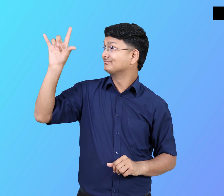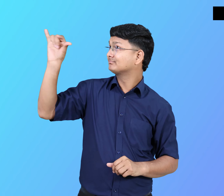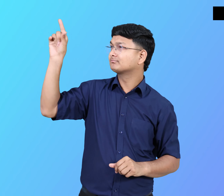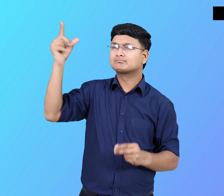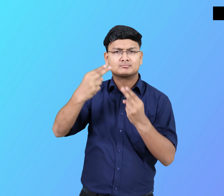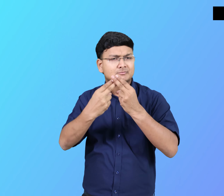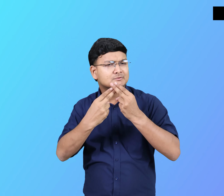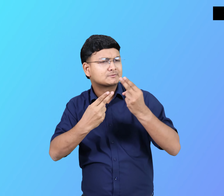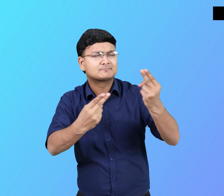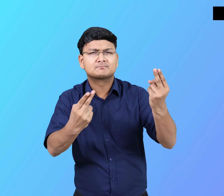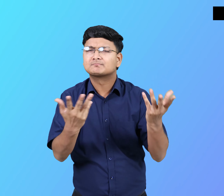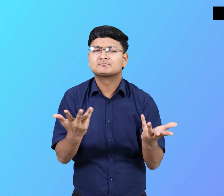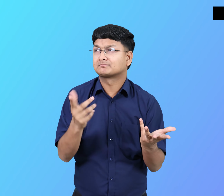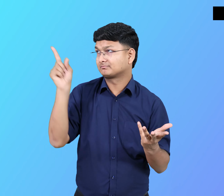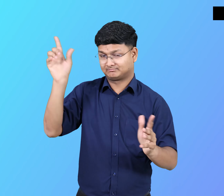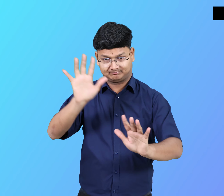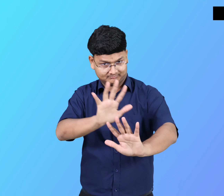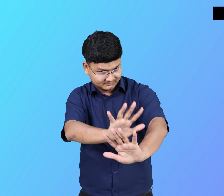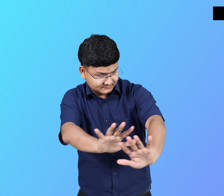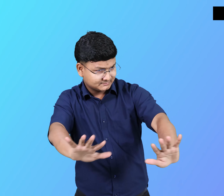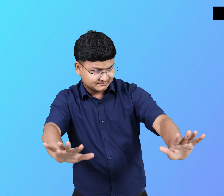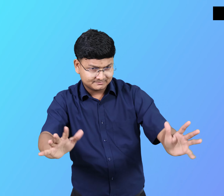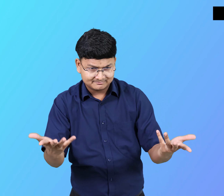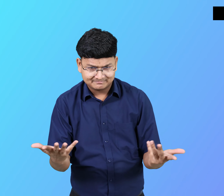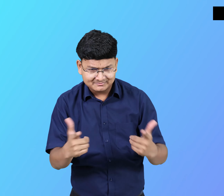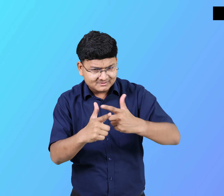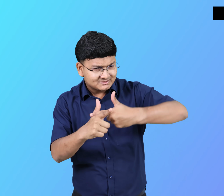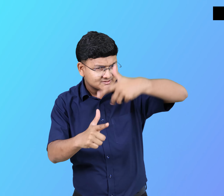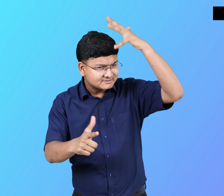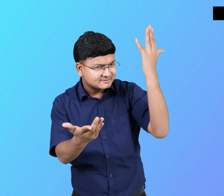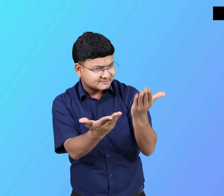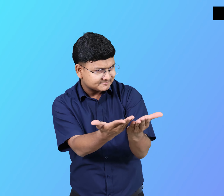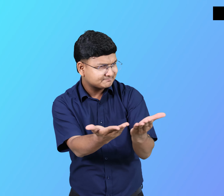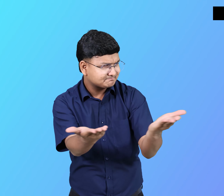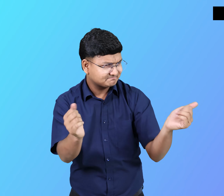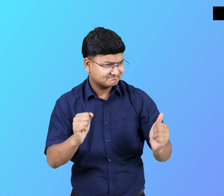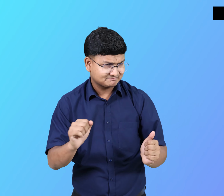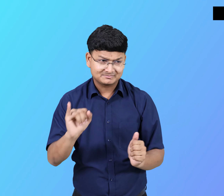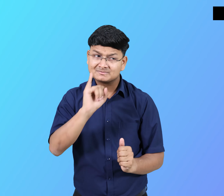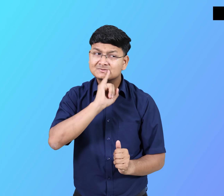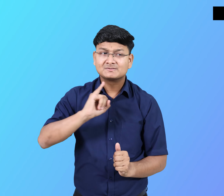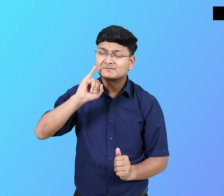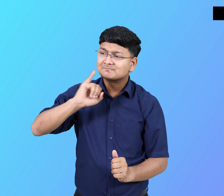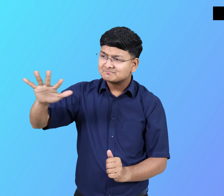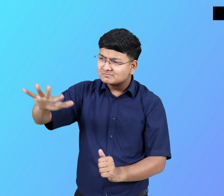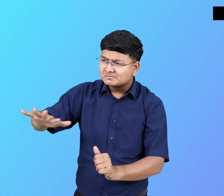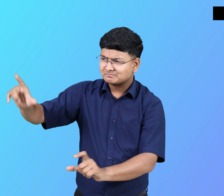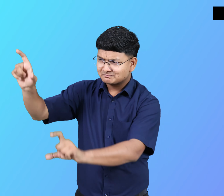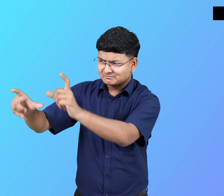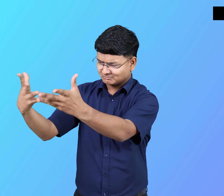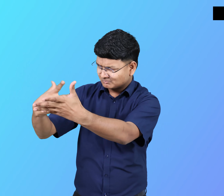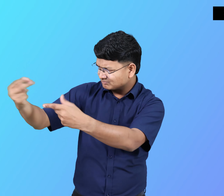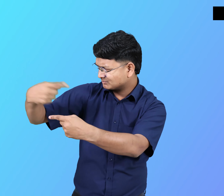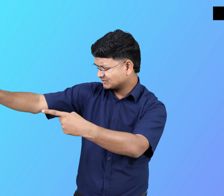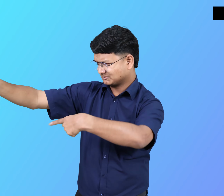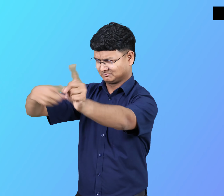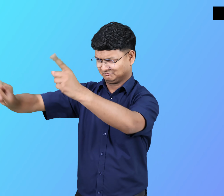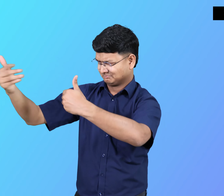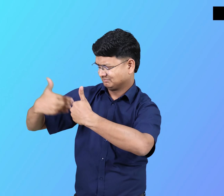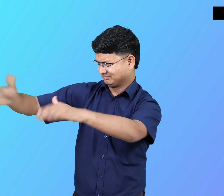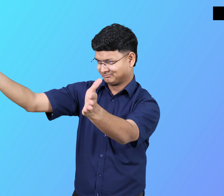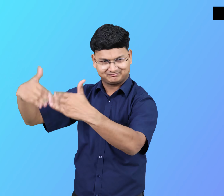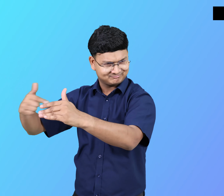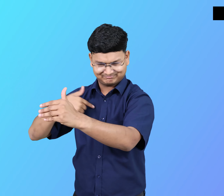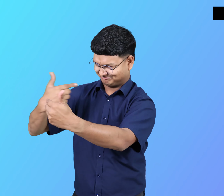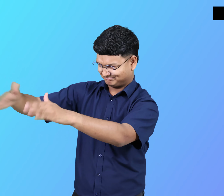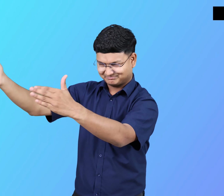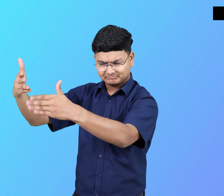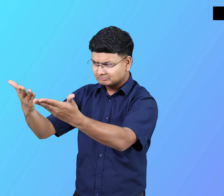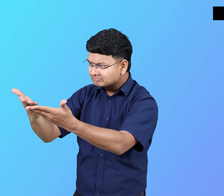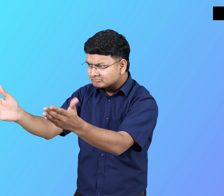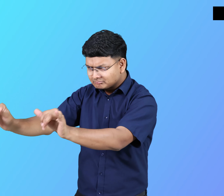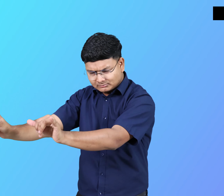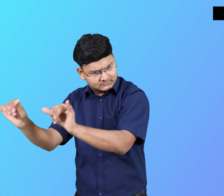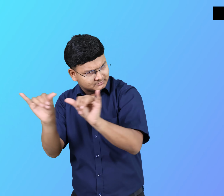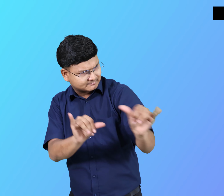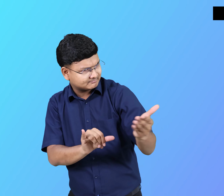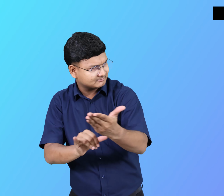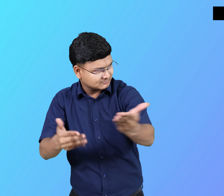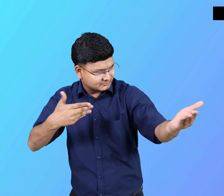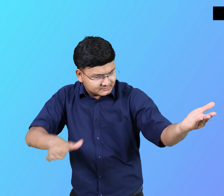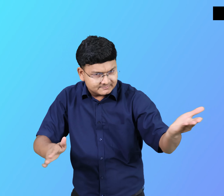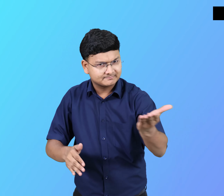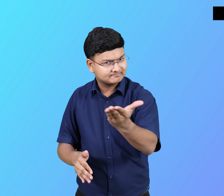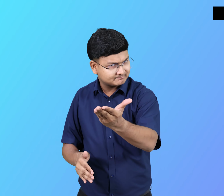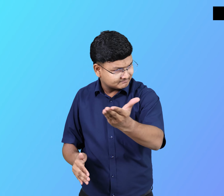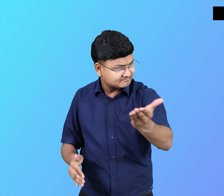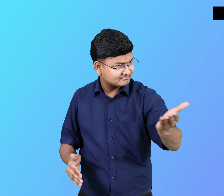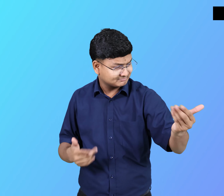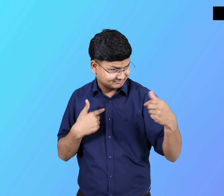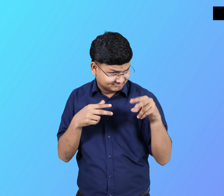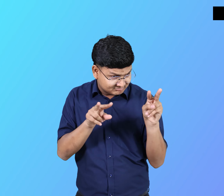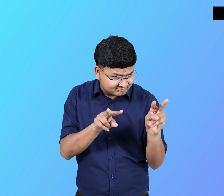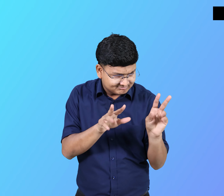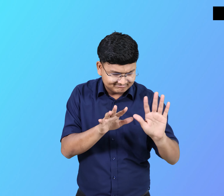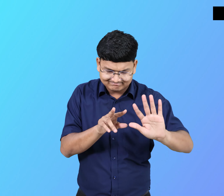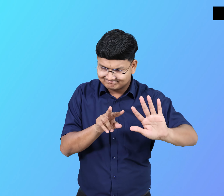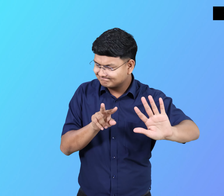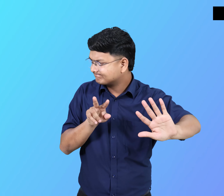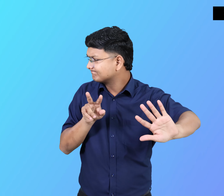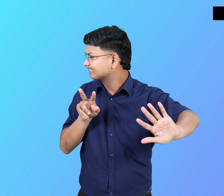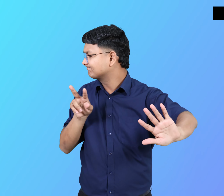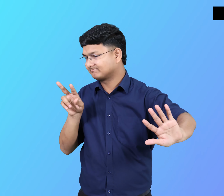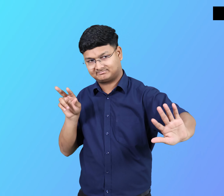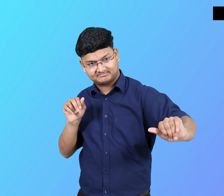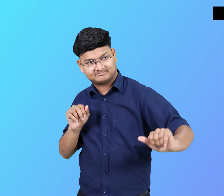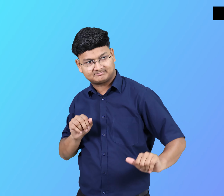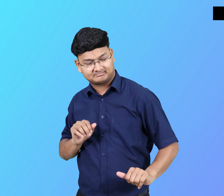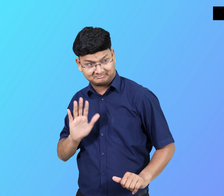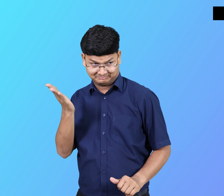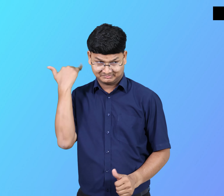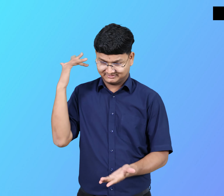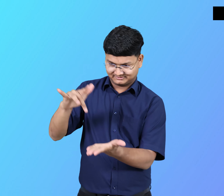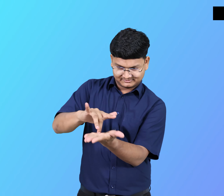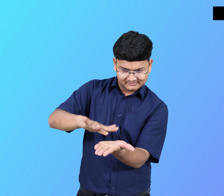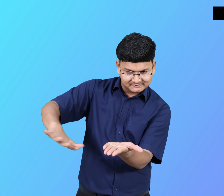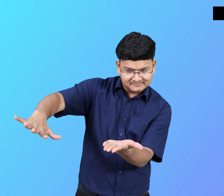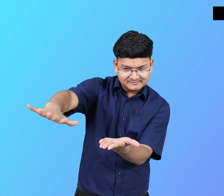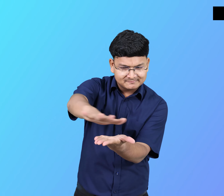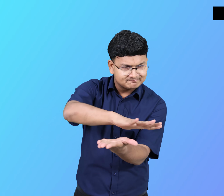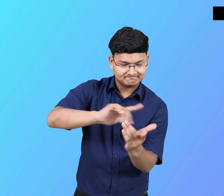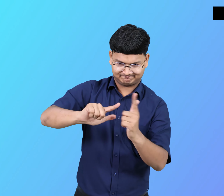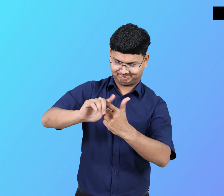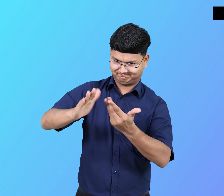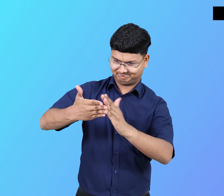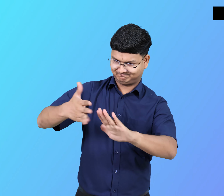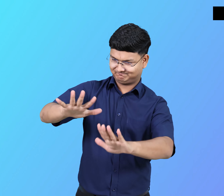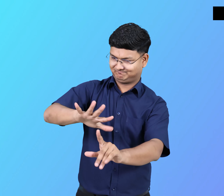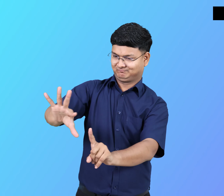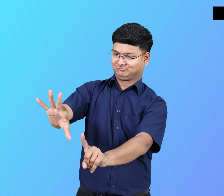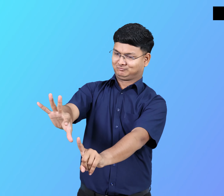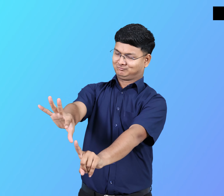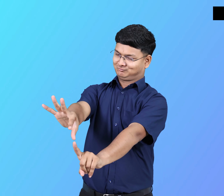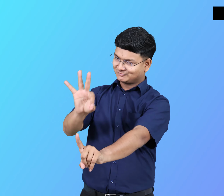The LORD said, “I forced the Israelites to leave their land. I will do the same to Judah. I will take Judah out of my sight. I will not accept Jerusalem. Yes, I chose that city.